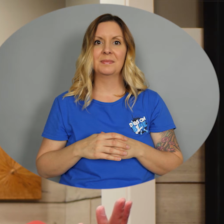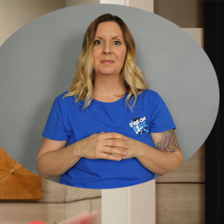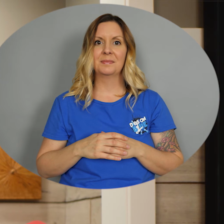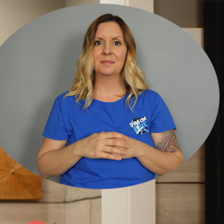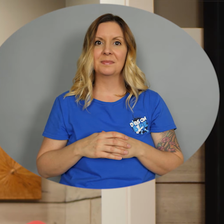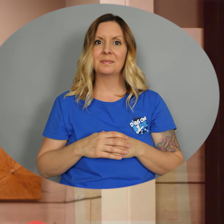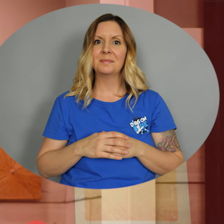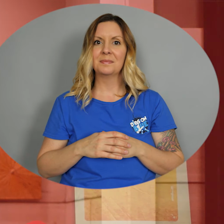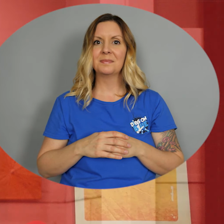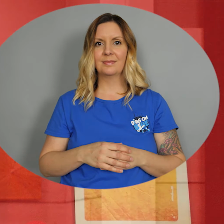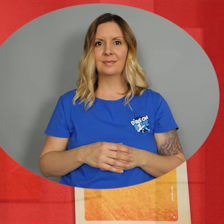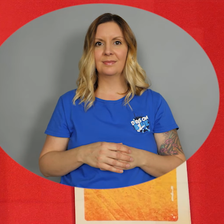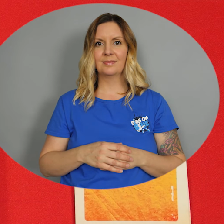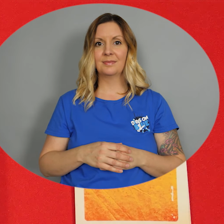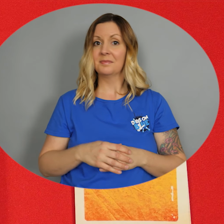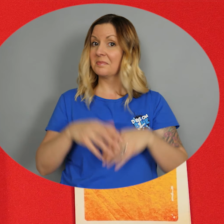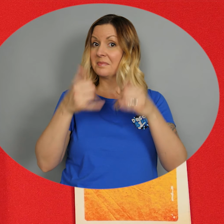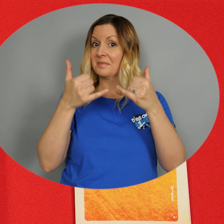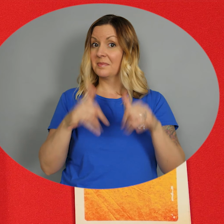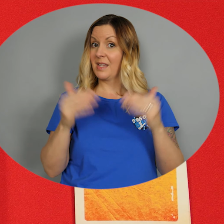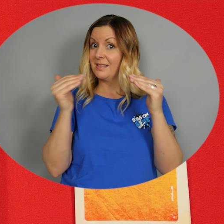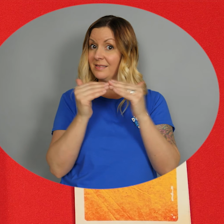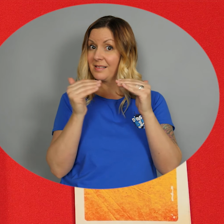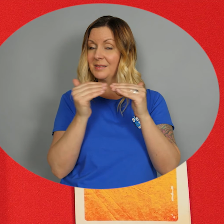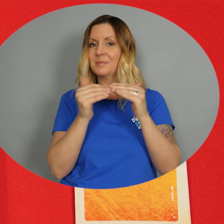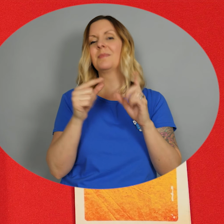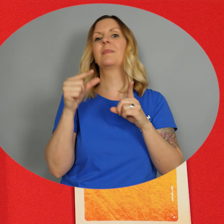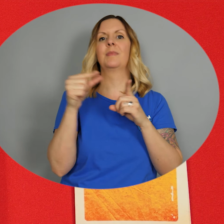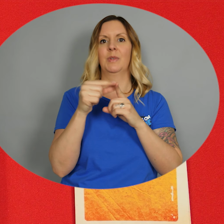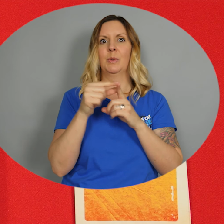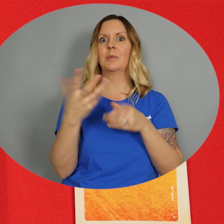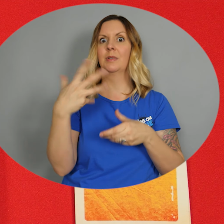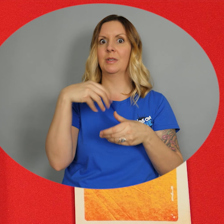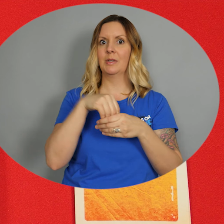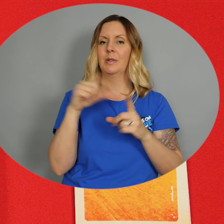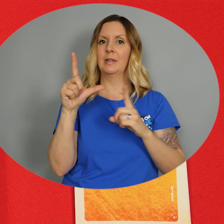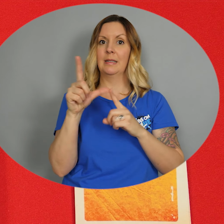had a value of 8. If there’s a tie between 2 or more players, the player with the single